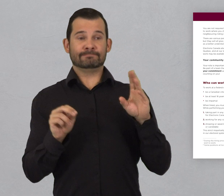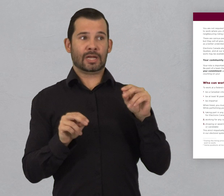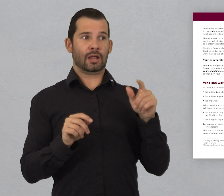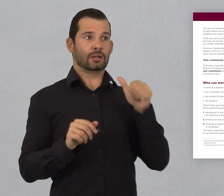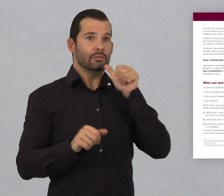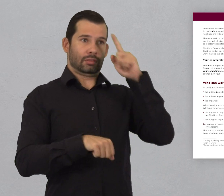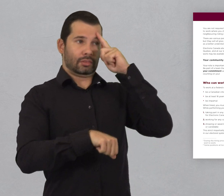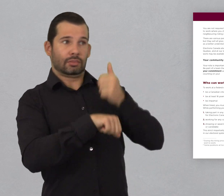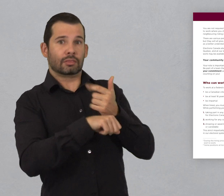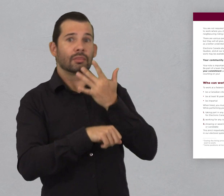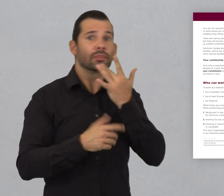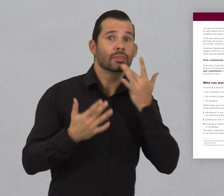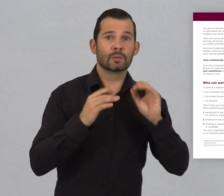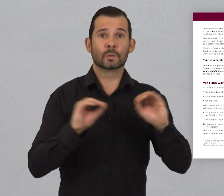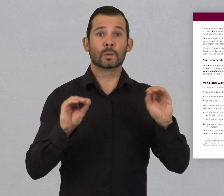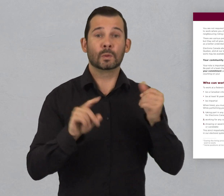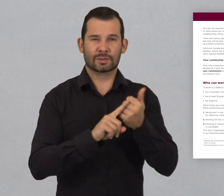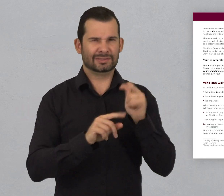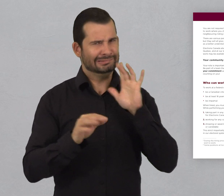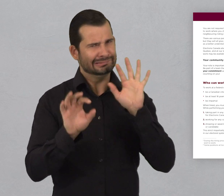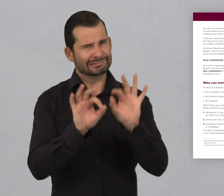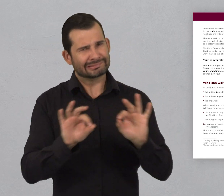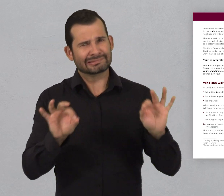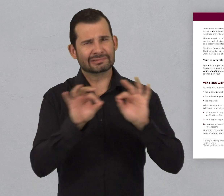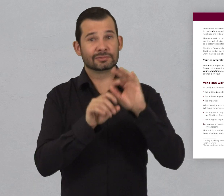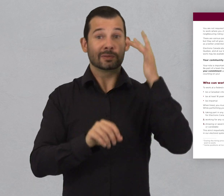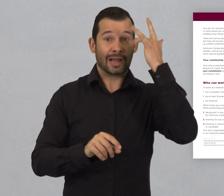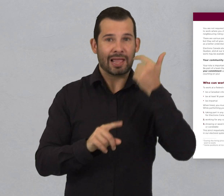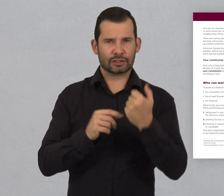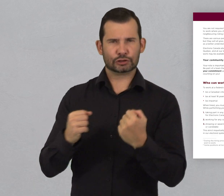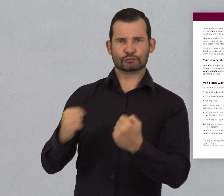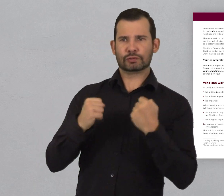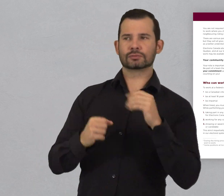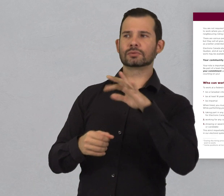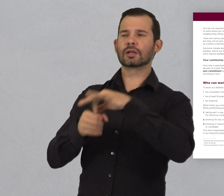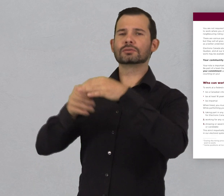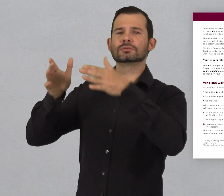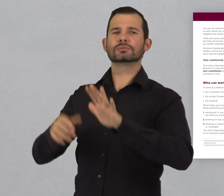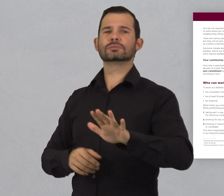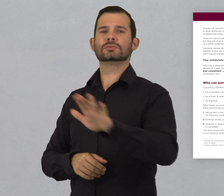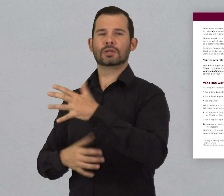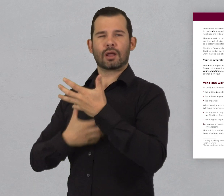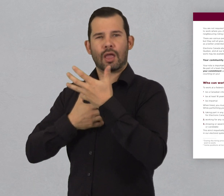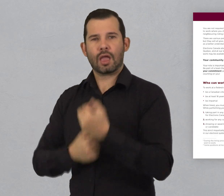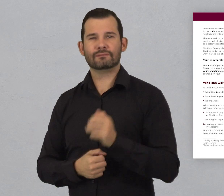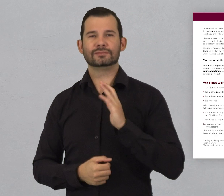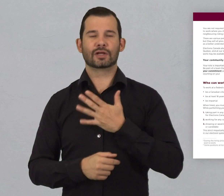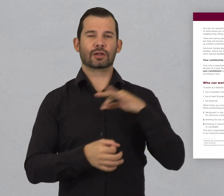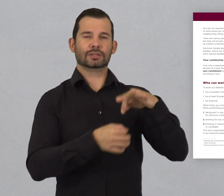This strict impartiality and non-partisanship is key, since it strengthens electors’ confidence